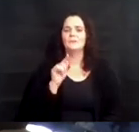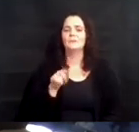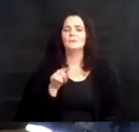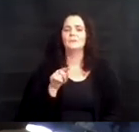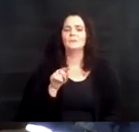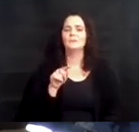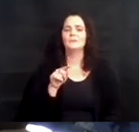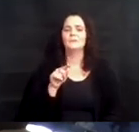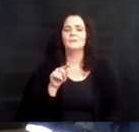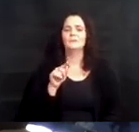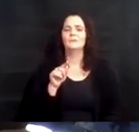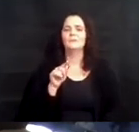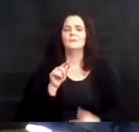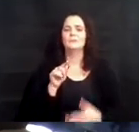so you have, let's switch cameras again.